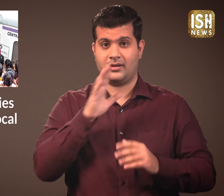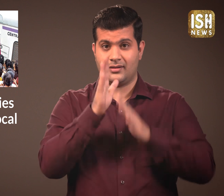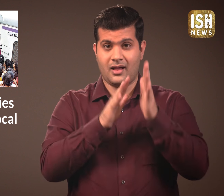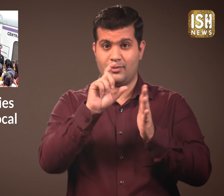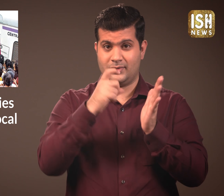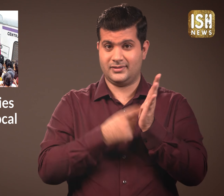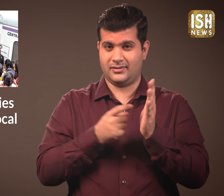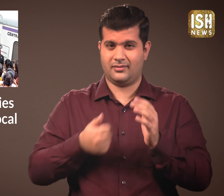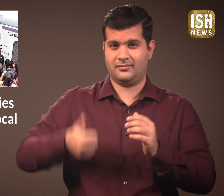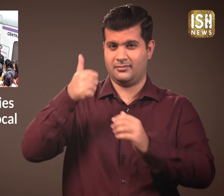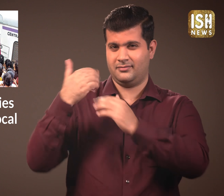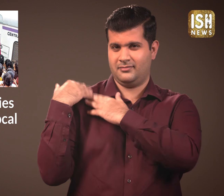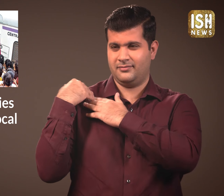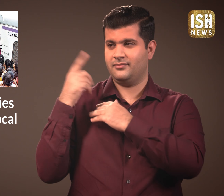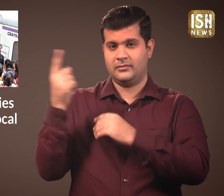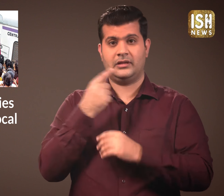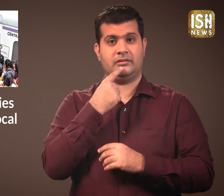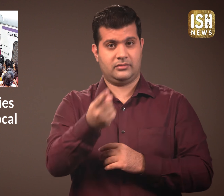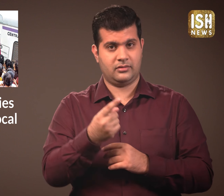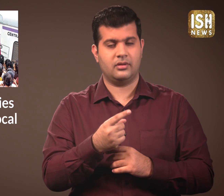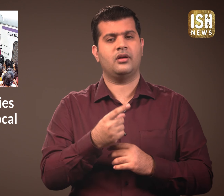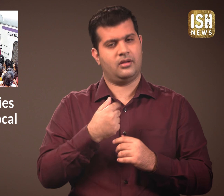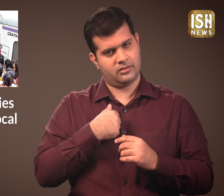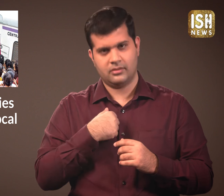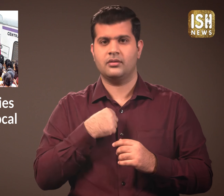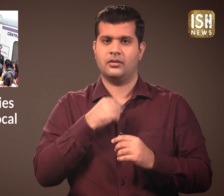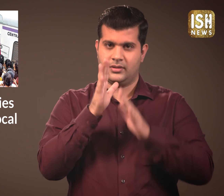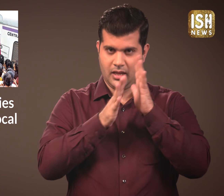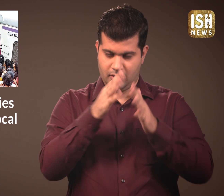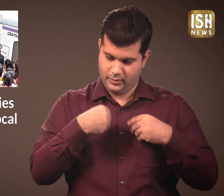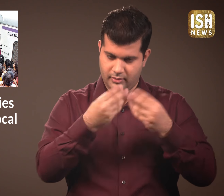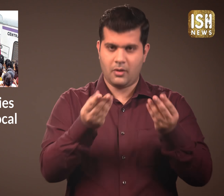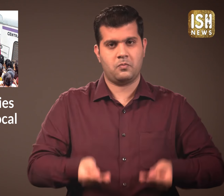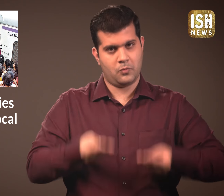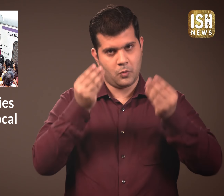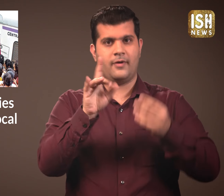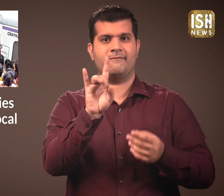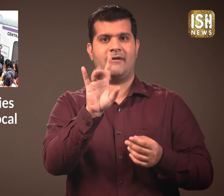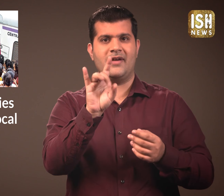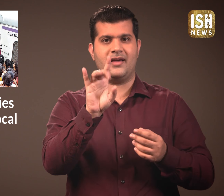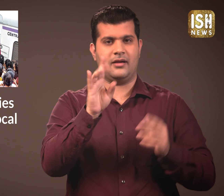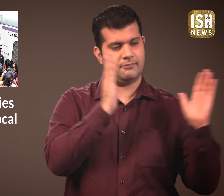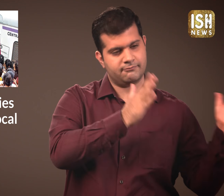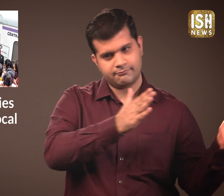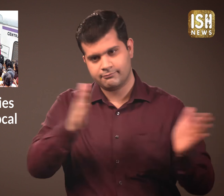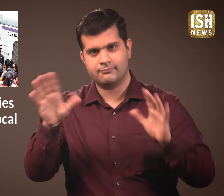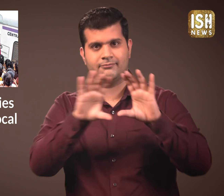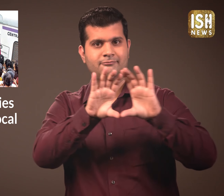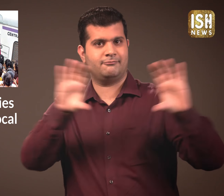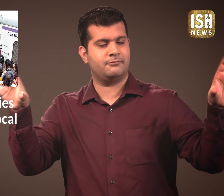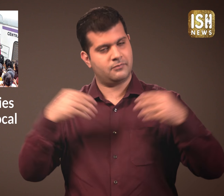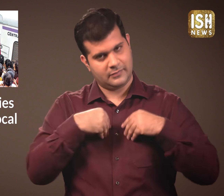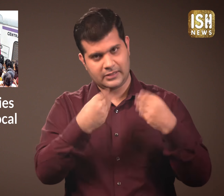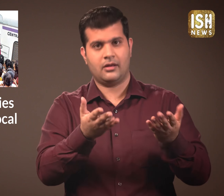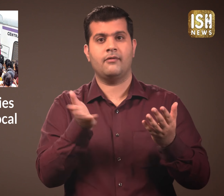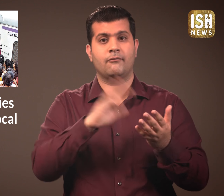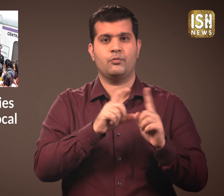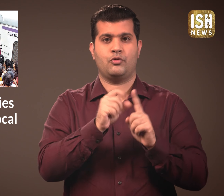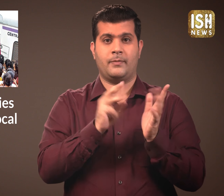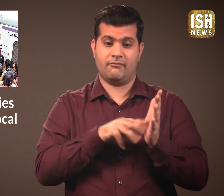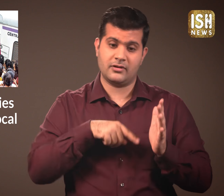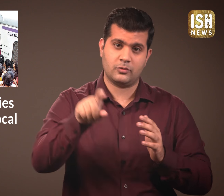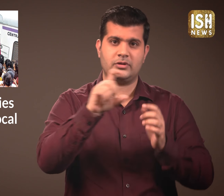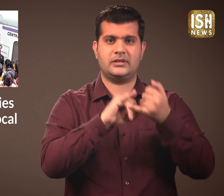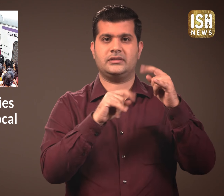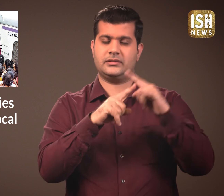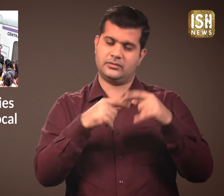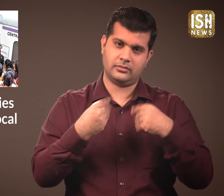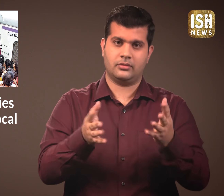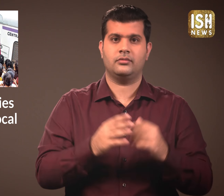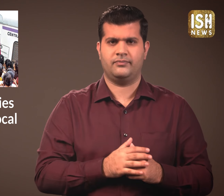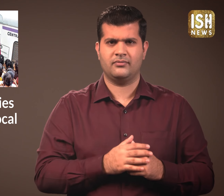CR Authorities have said that a 15-coach special train was started from Dombivli to CSMT.